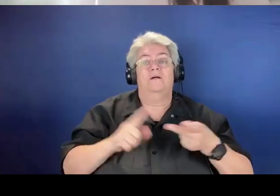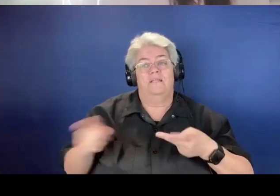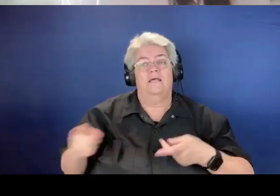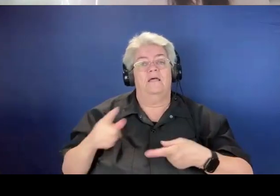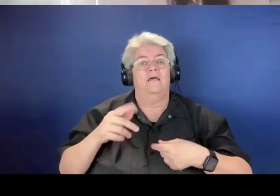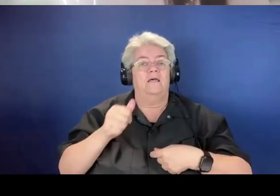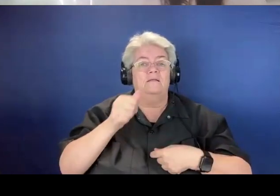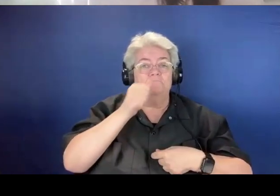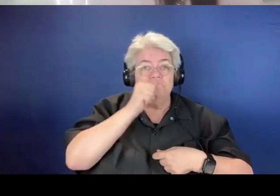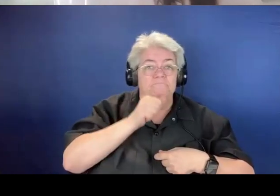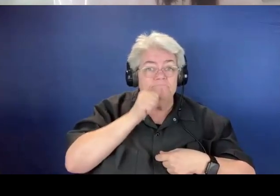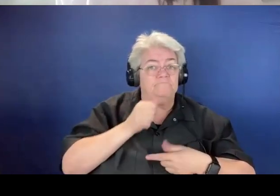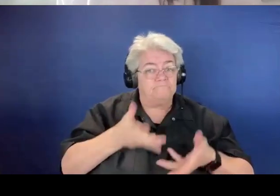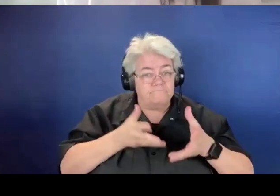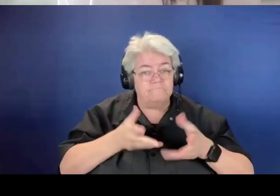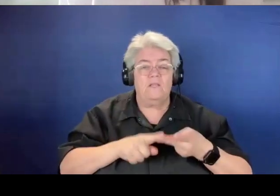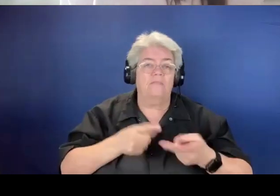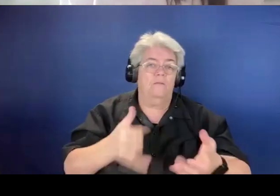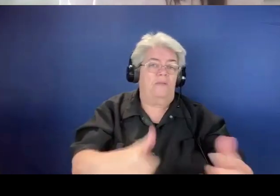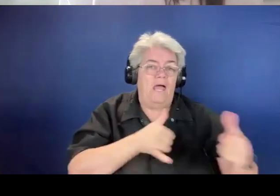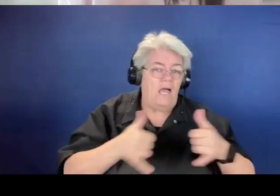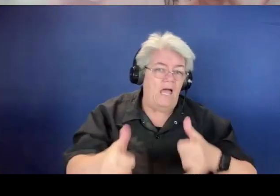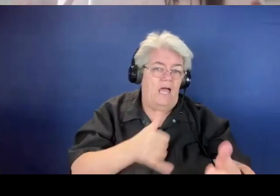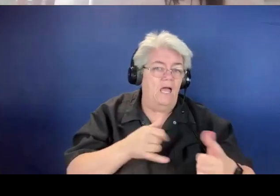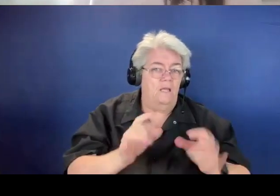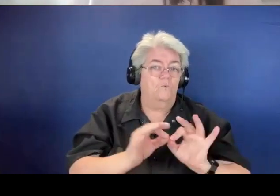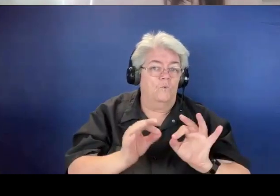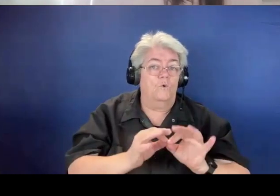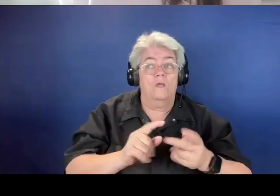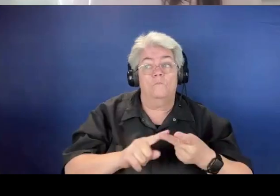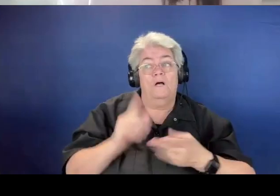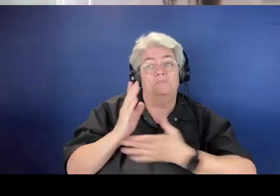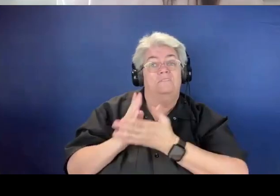therapy interactions, while those who may have been raised in a restraint